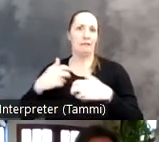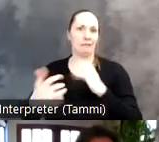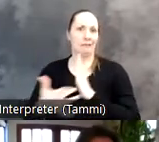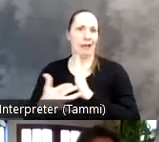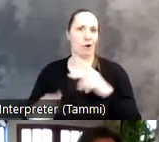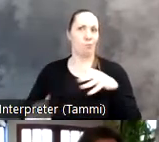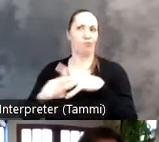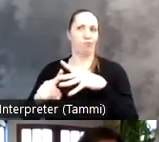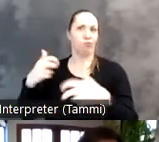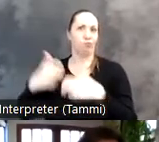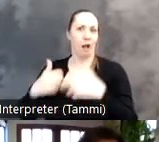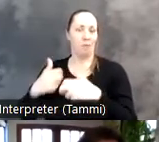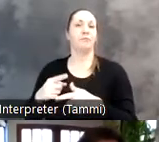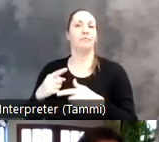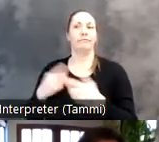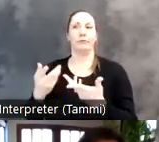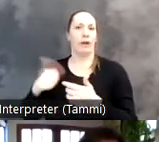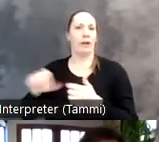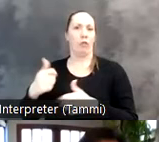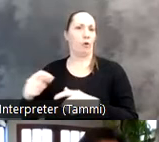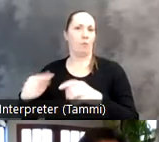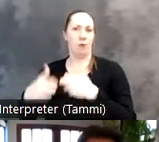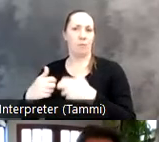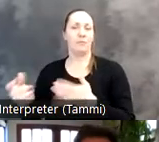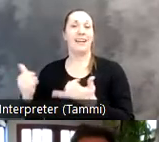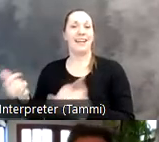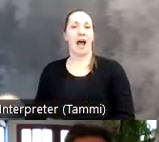will be monitored for general dialogue and technical issues and now I would